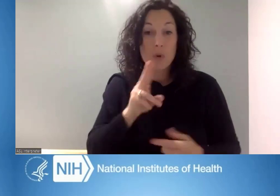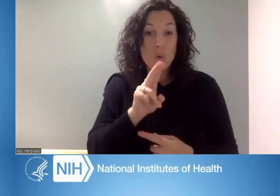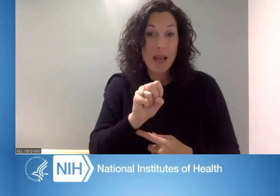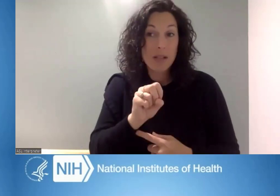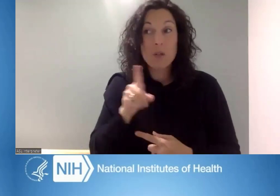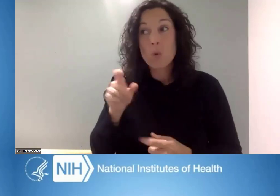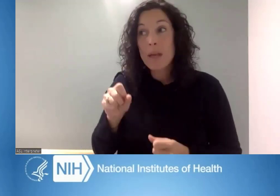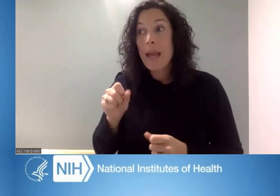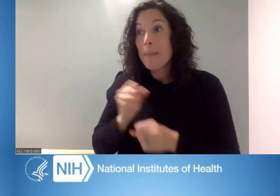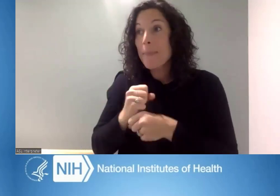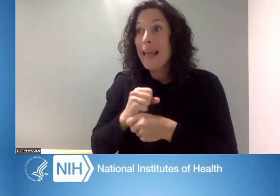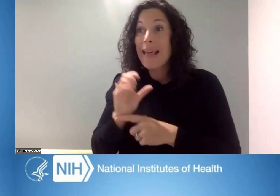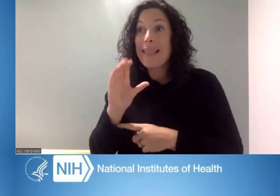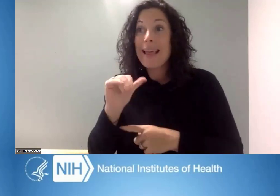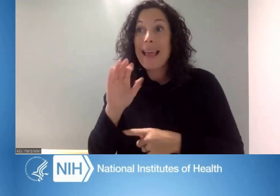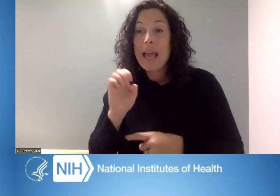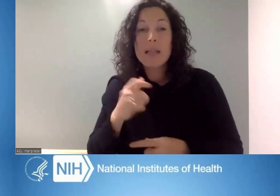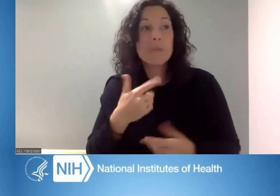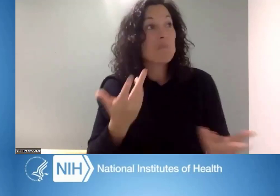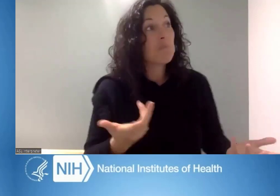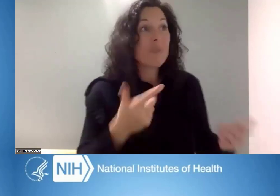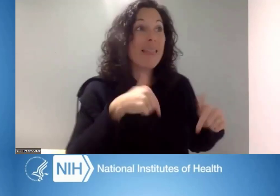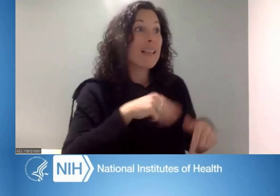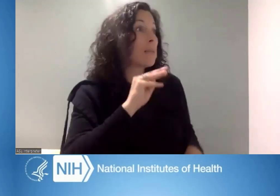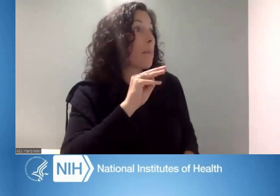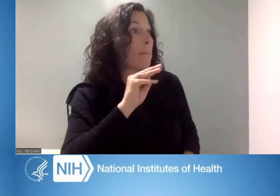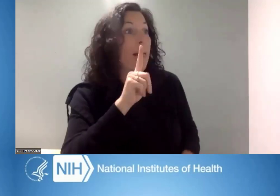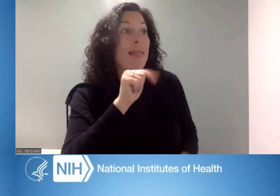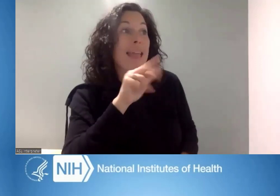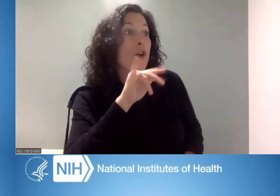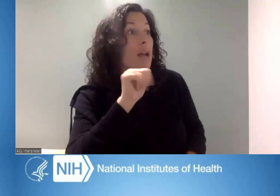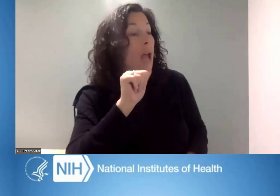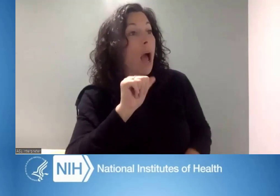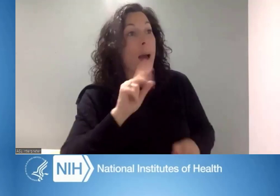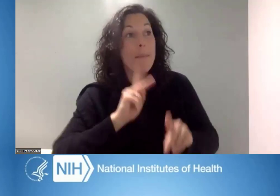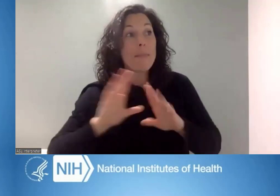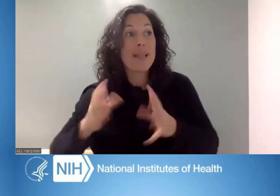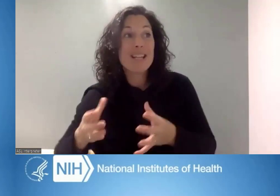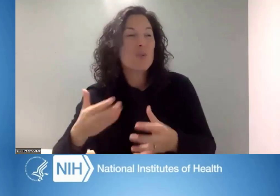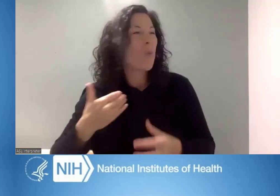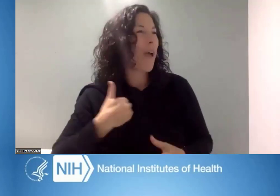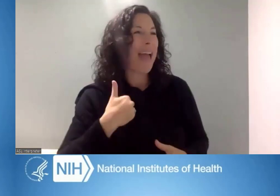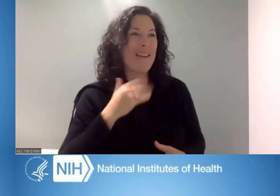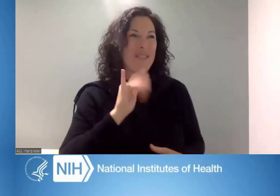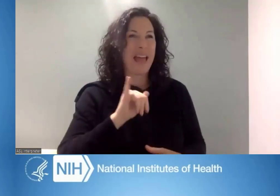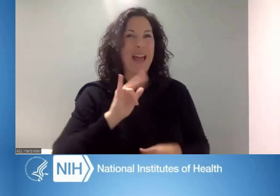"Well, hey, this is a malaria population. We don't have these malaria patients in the US.